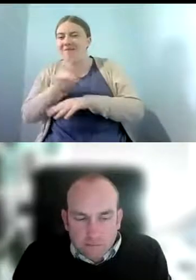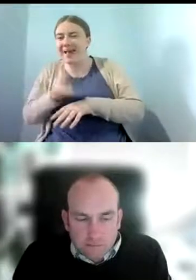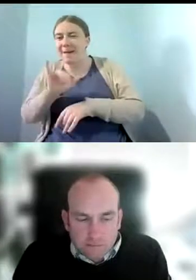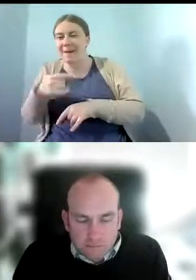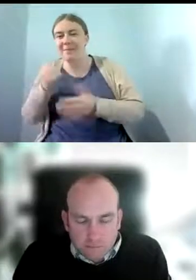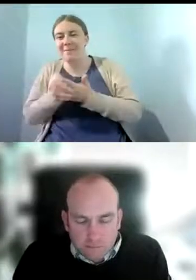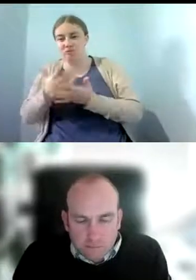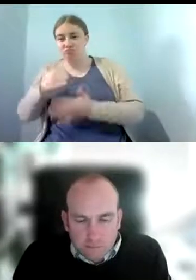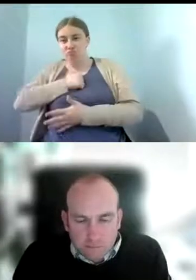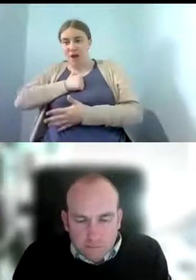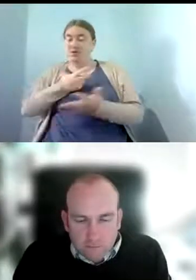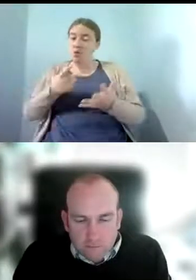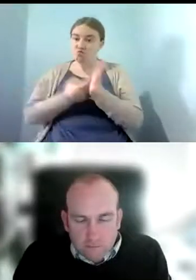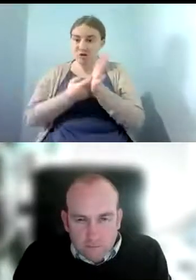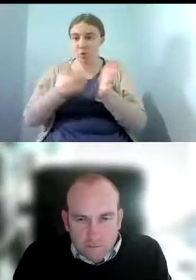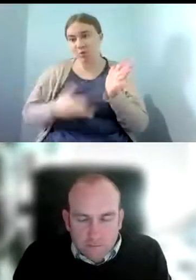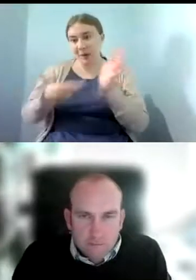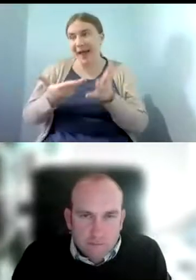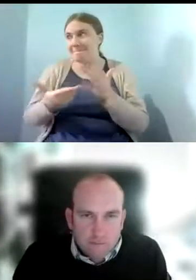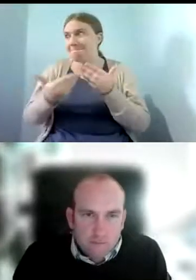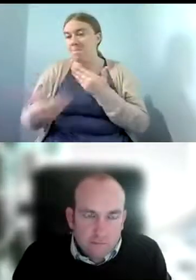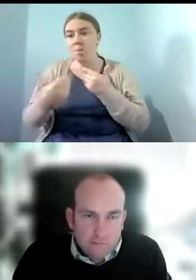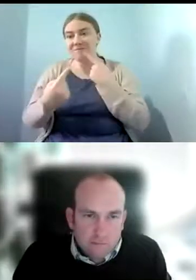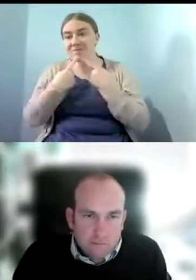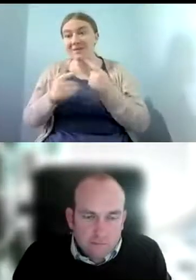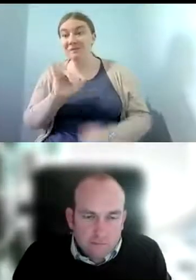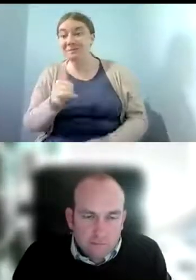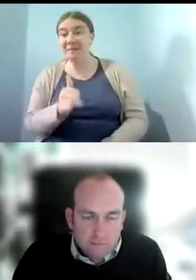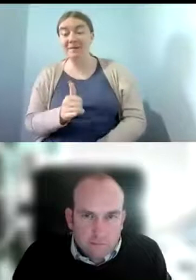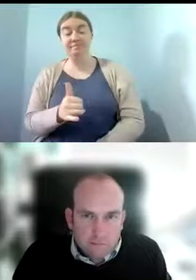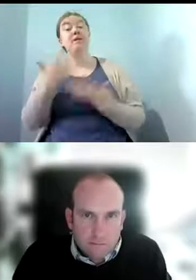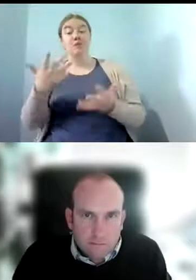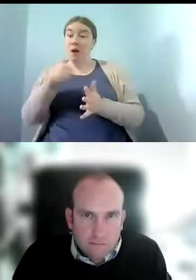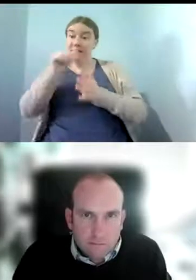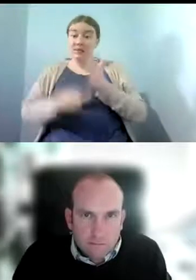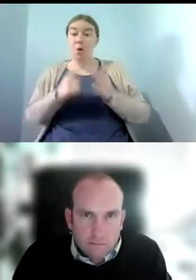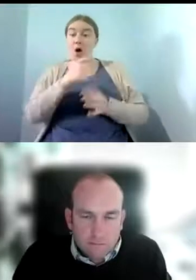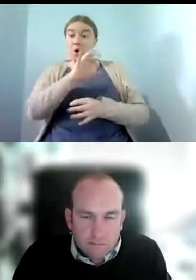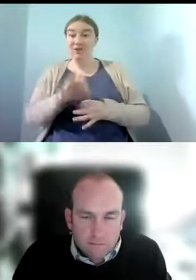rich would like to add so let's start with a question at the top how do the fish know where